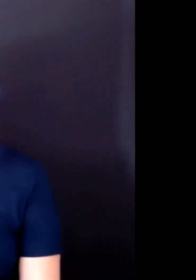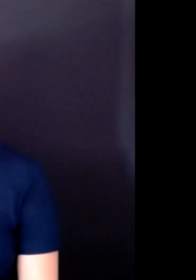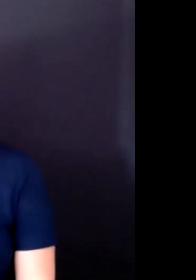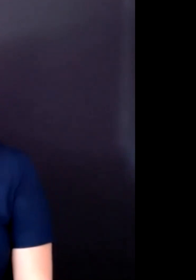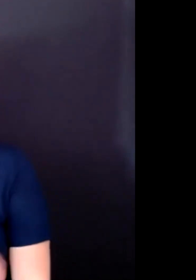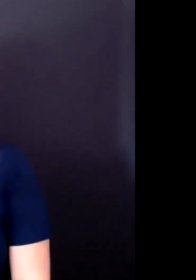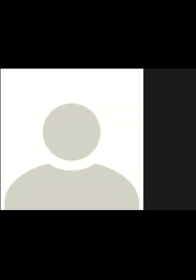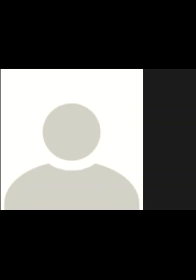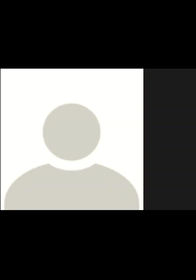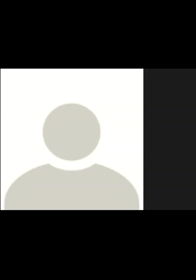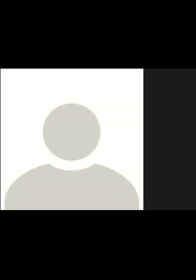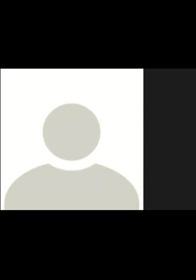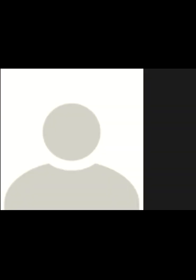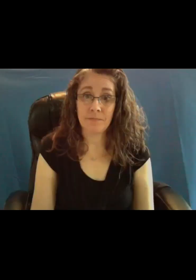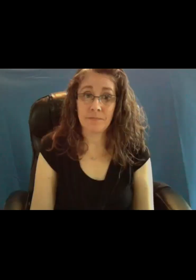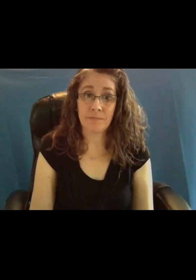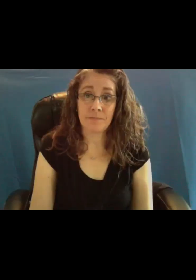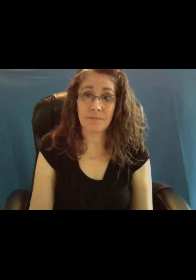questions, and they're pretty quick ones so I can just go through